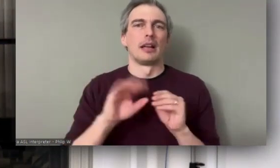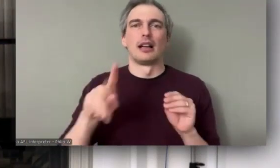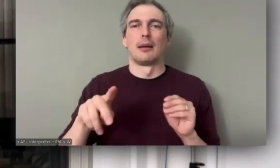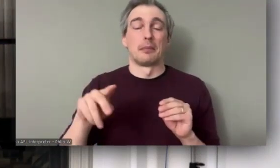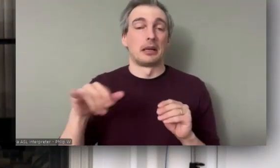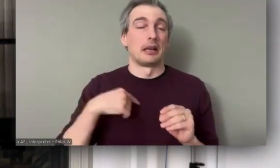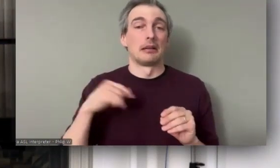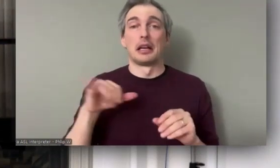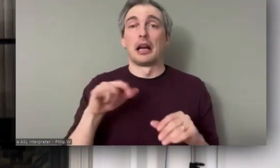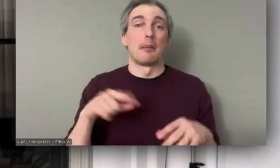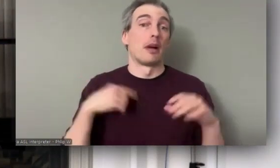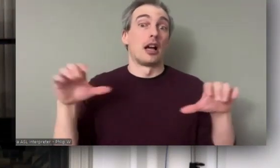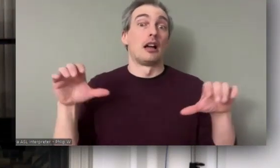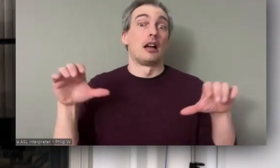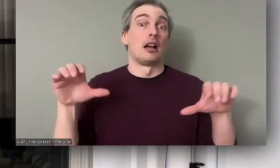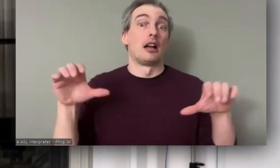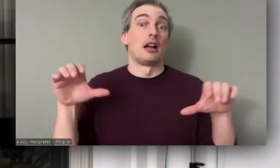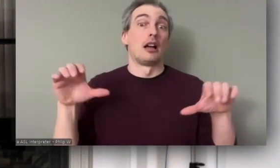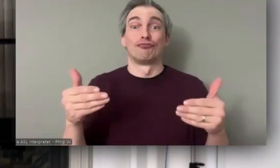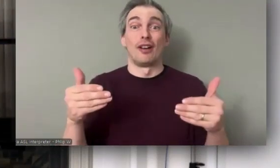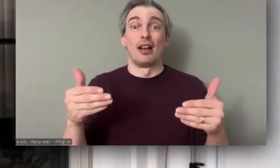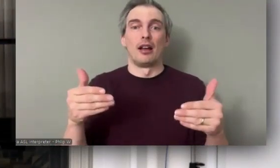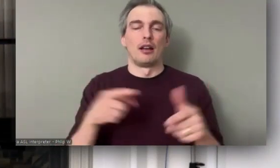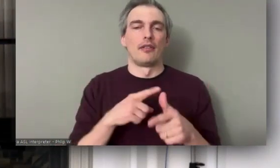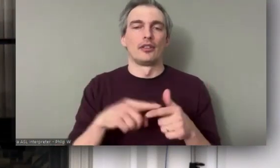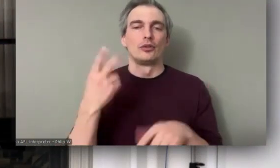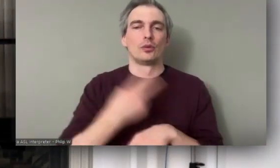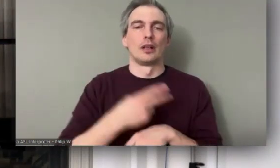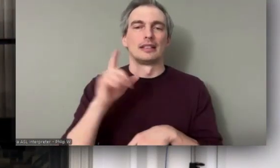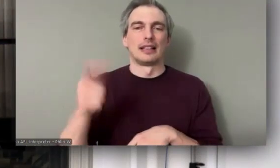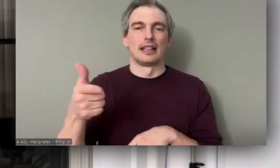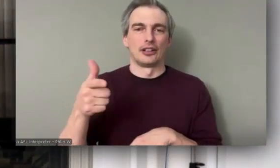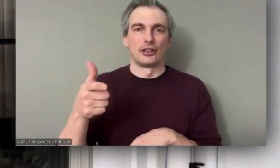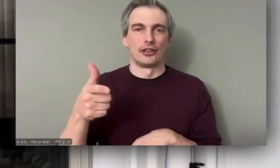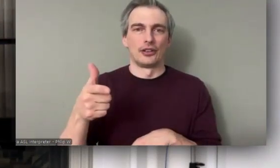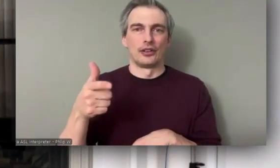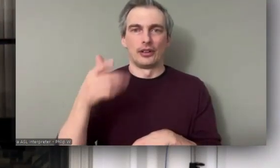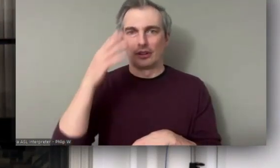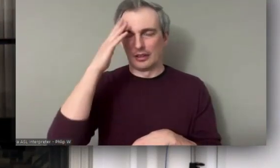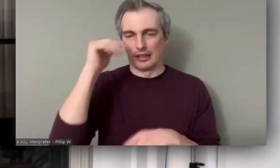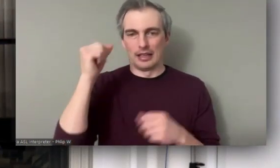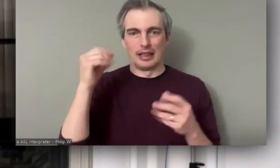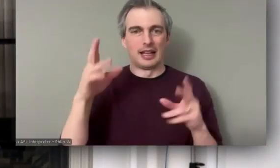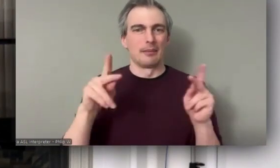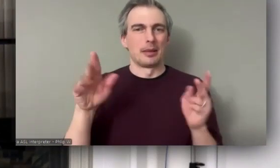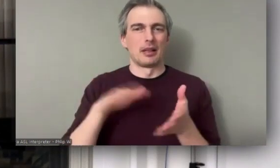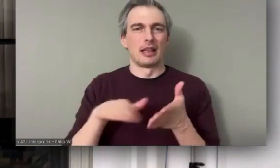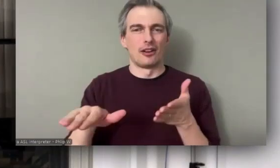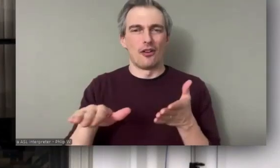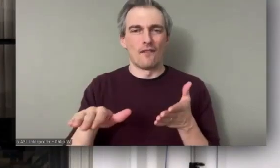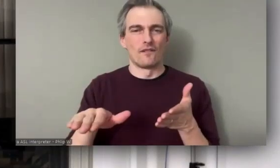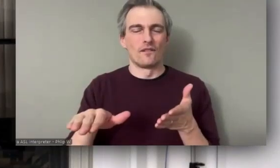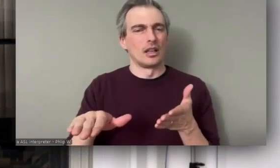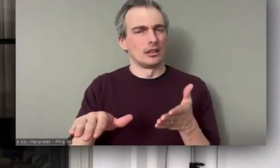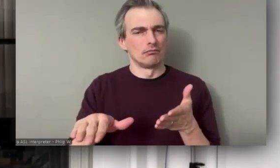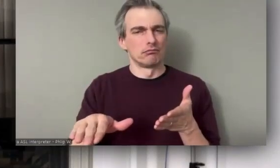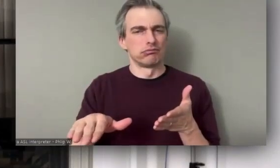And then two days later, that announcement came out. That a lot of the people were laid off. And yeah. It's really unfortunate. It's definitely a big change.